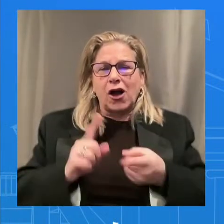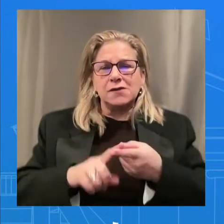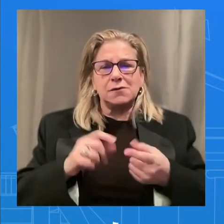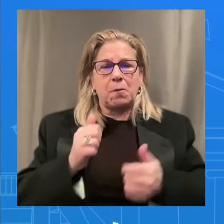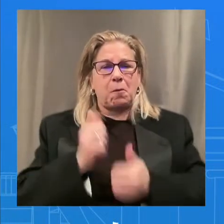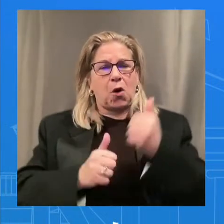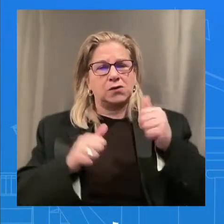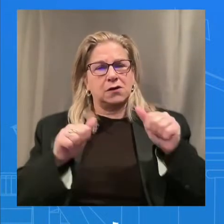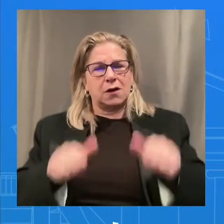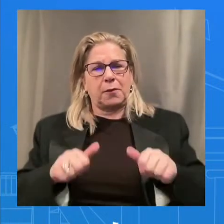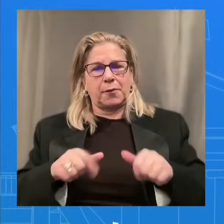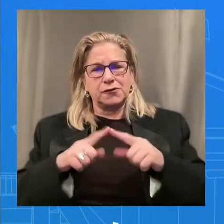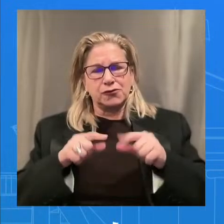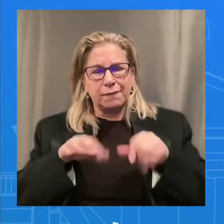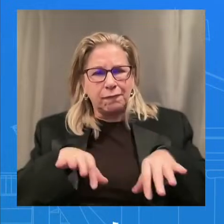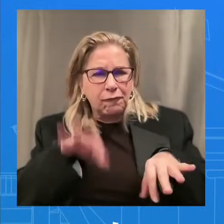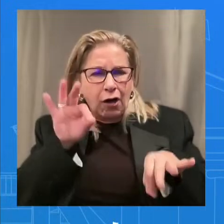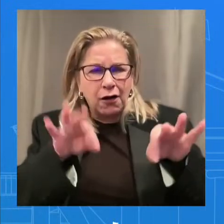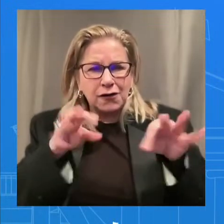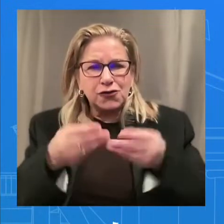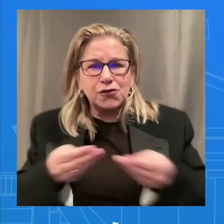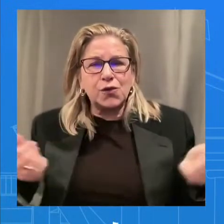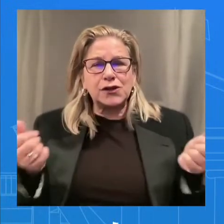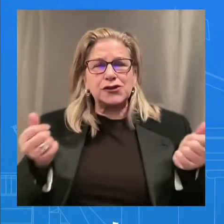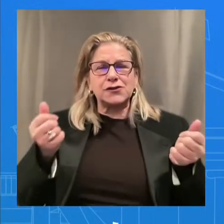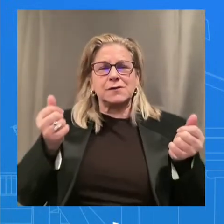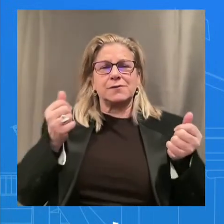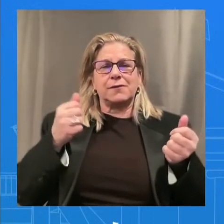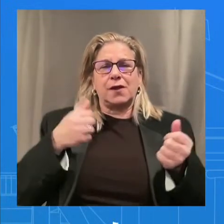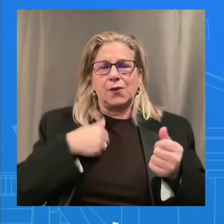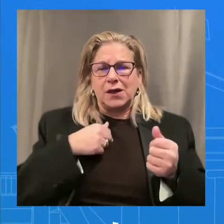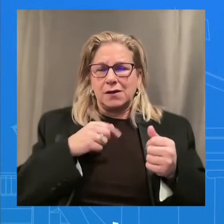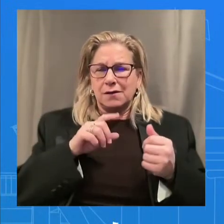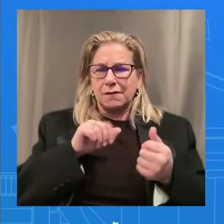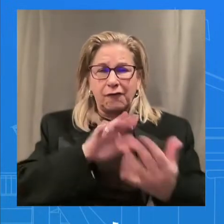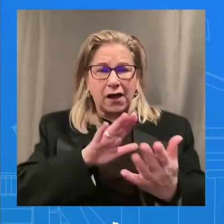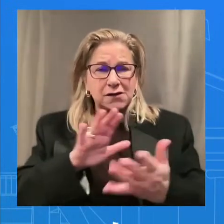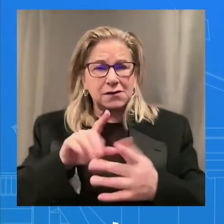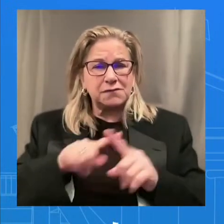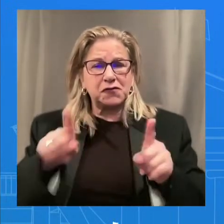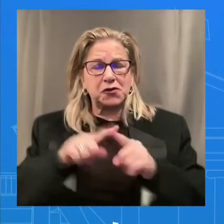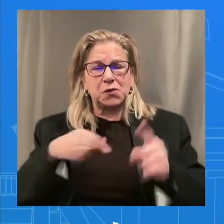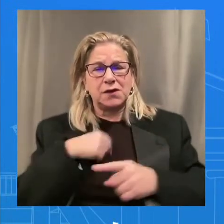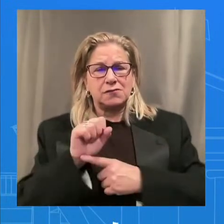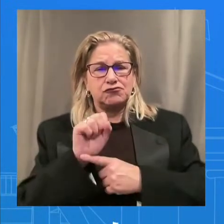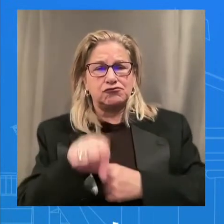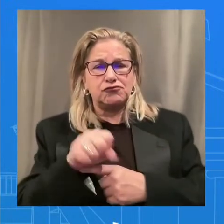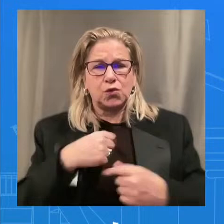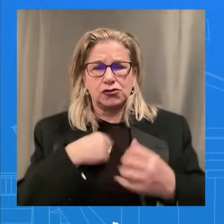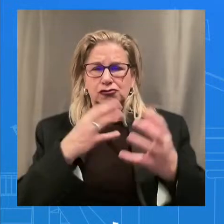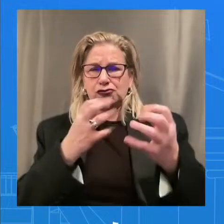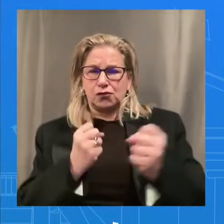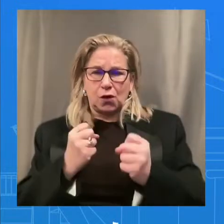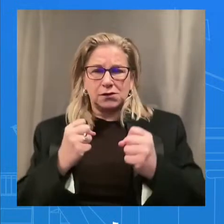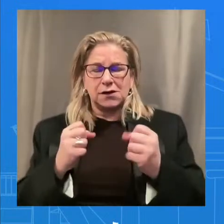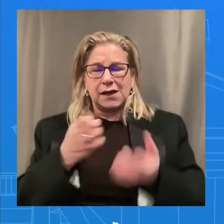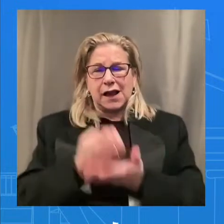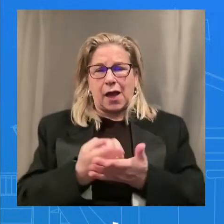Who’s had the strongest economic recovery?” The answer to all of these questions is clear, indisputable, and the same: It’s the United States of America.